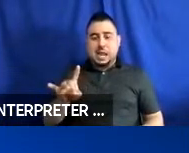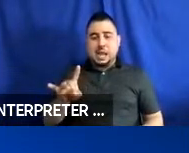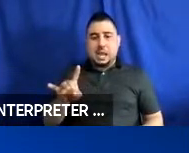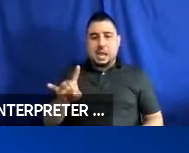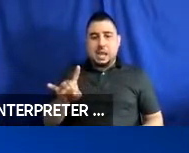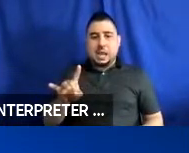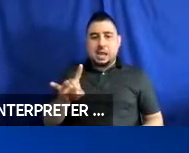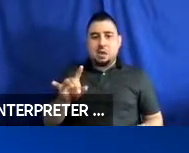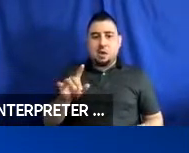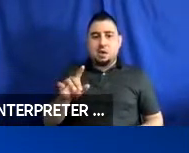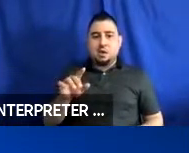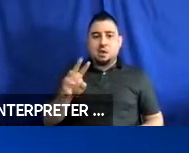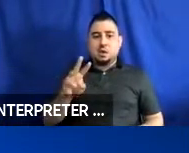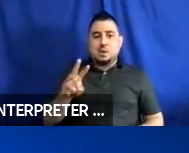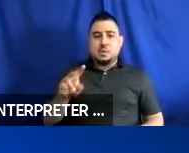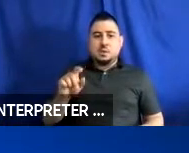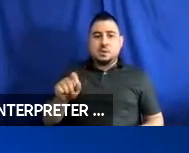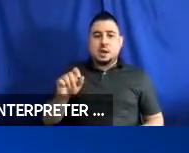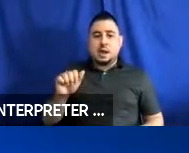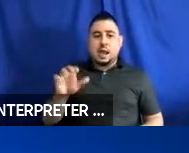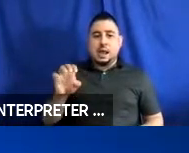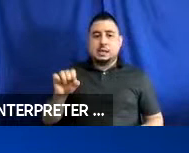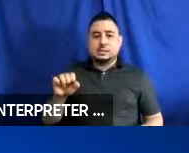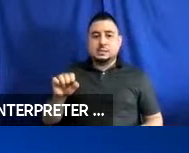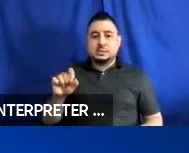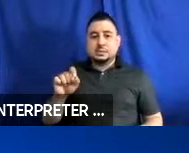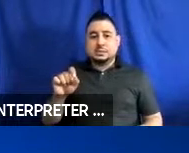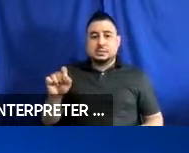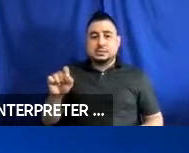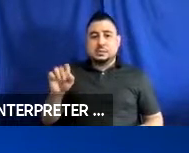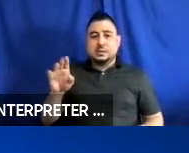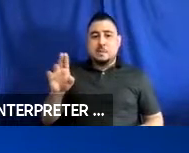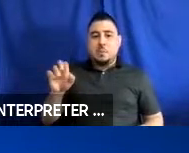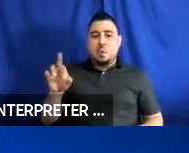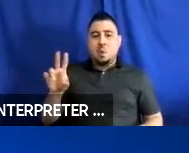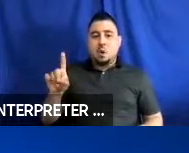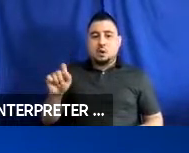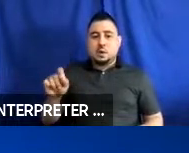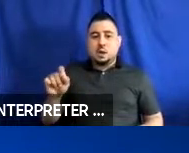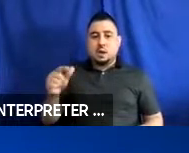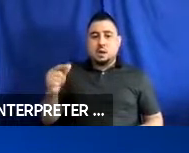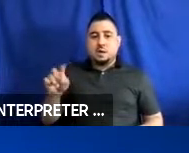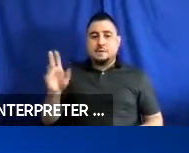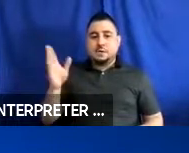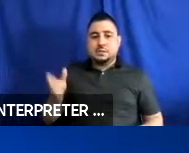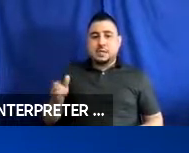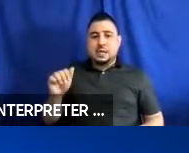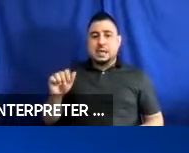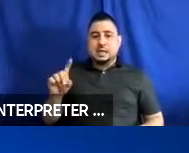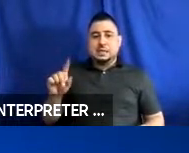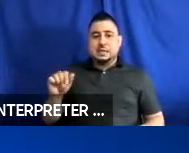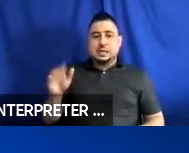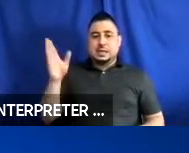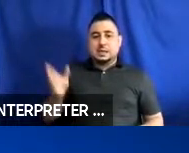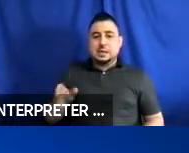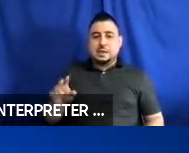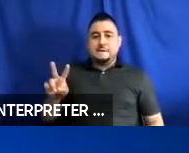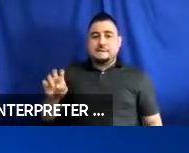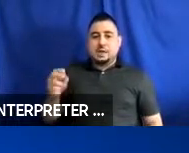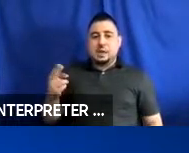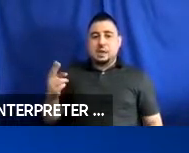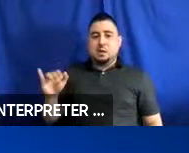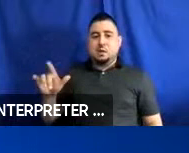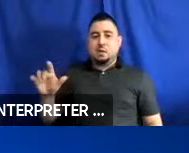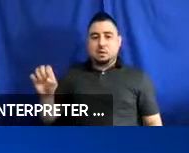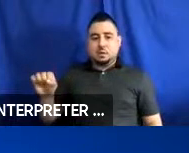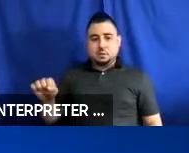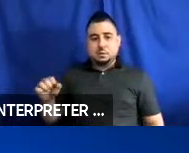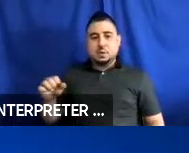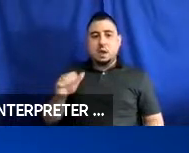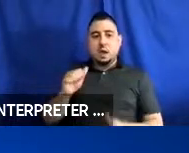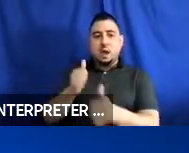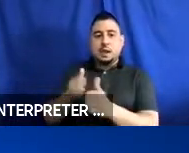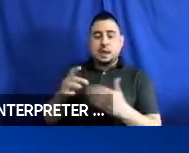are at: www.access-board.gov/ADA/vehicles. We have an updated the guideline for buses